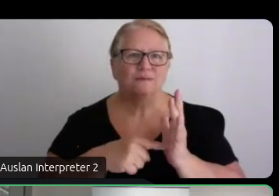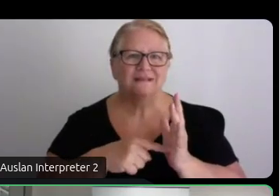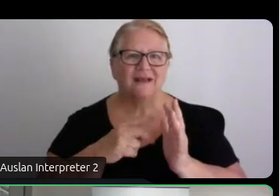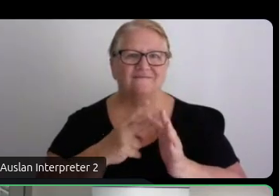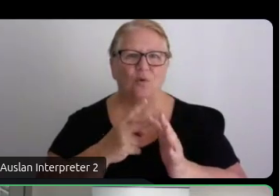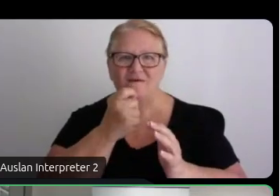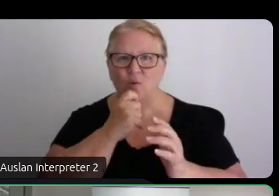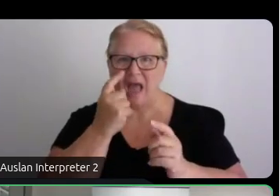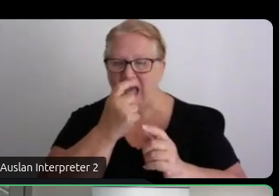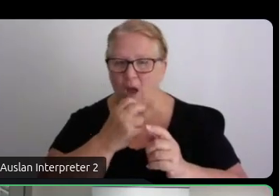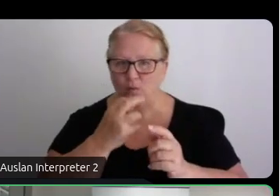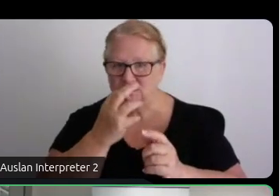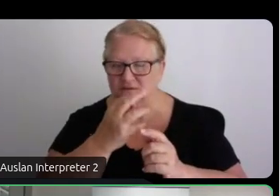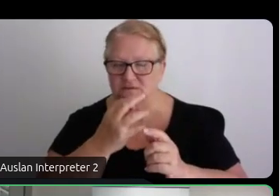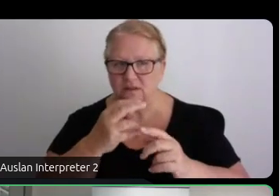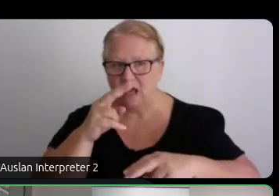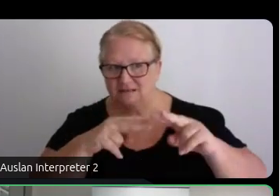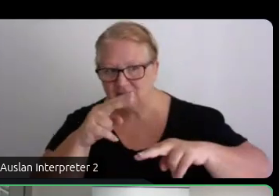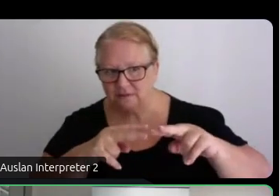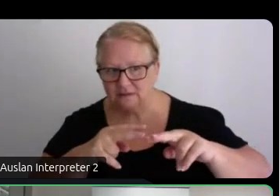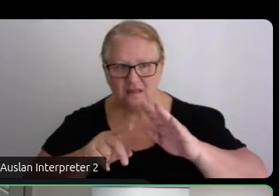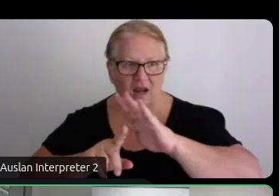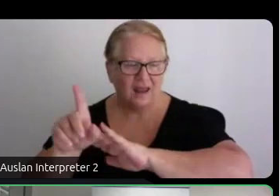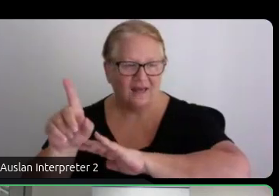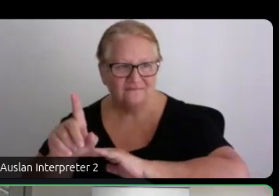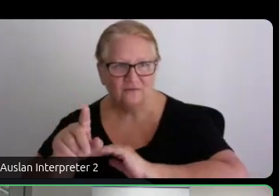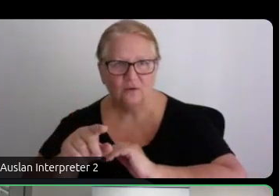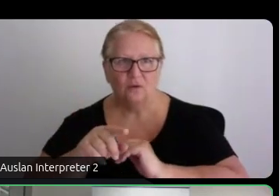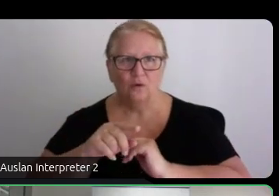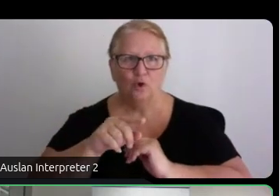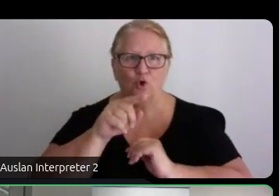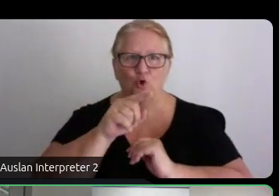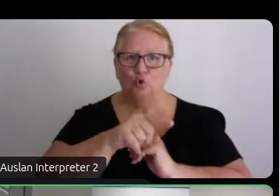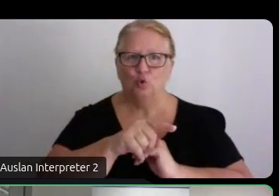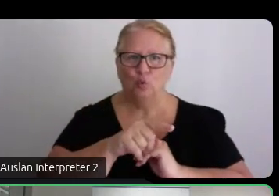assessment and leaves you're there you're living your life every day so if you can really outline